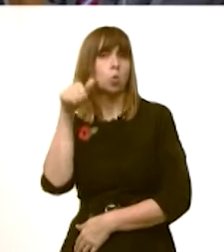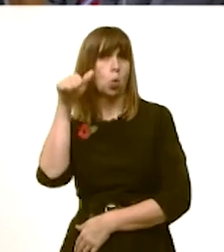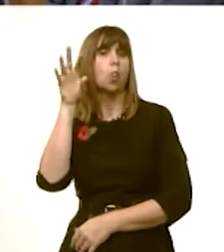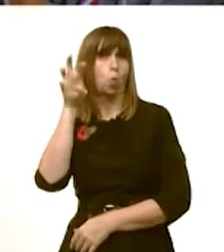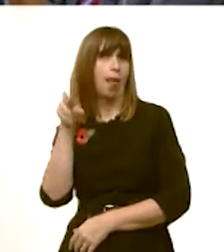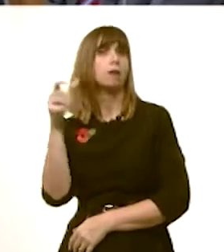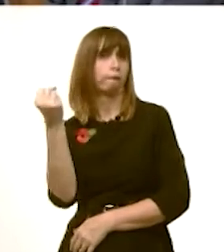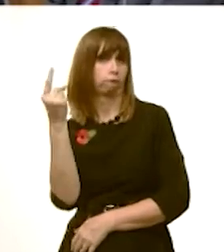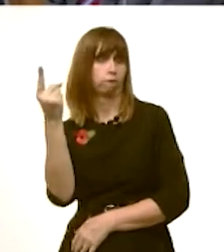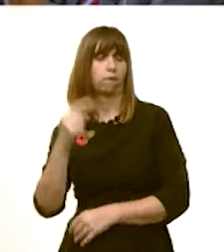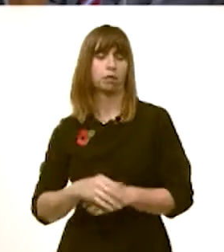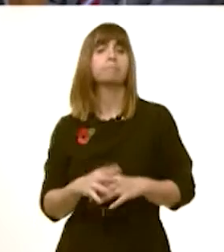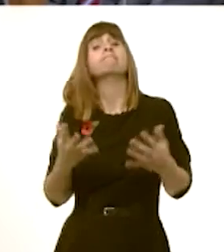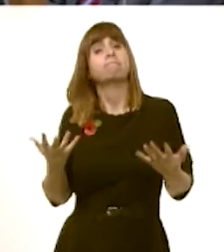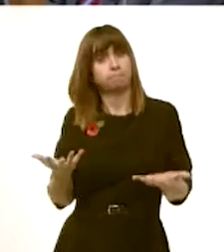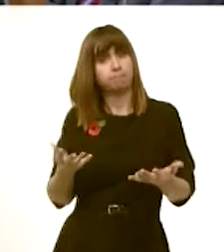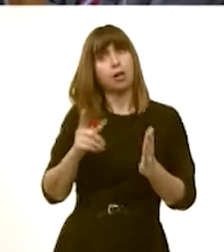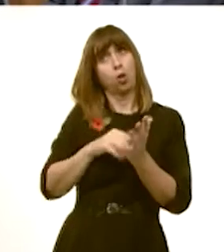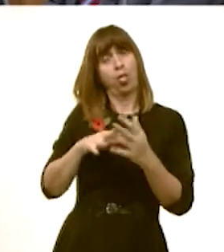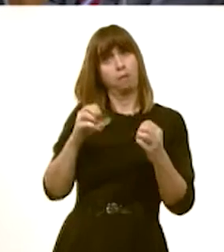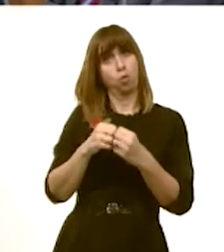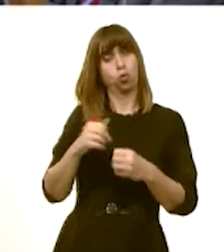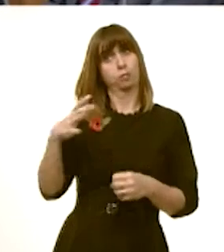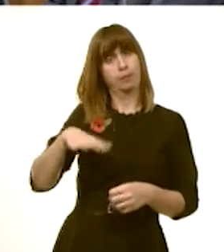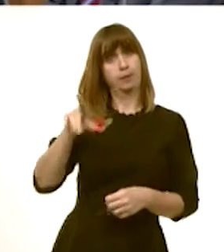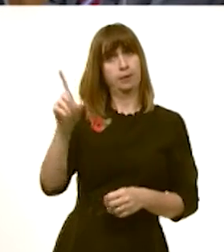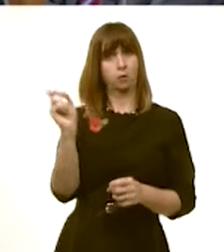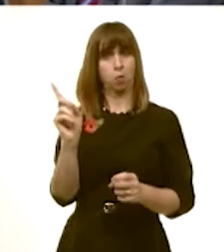We expect, of course, the health board to allocate the appropriate level of resource